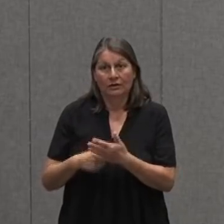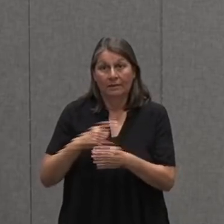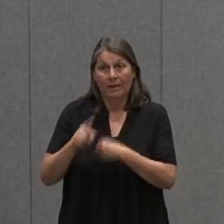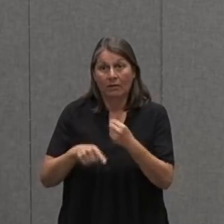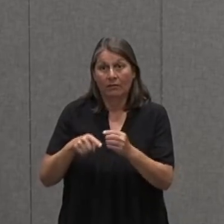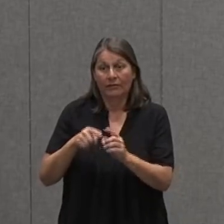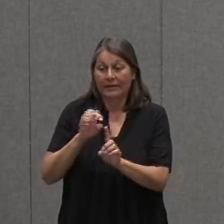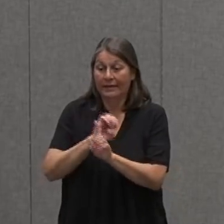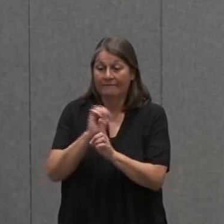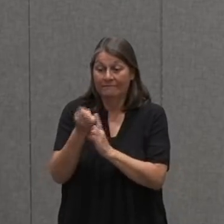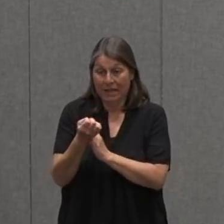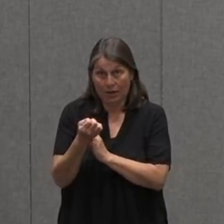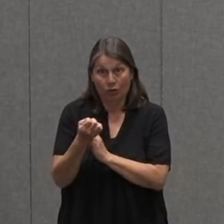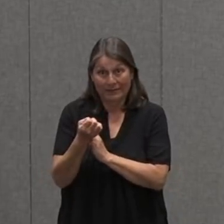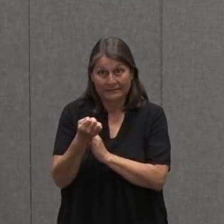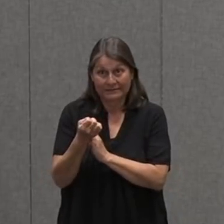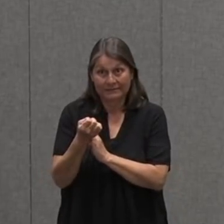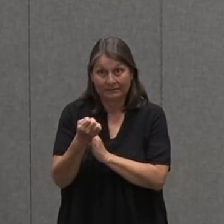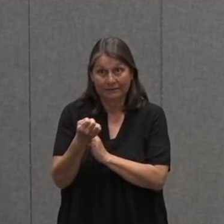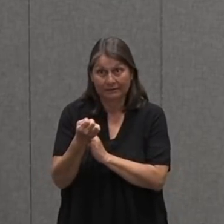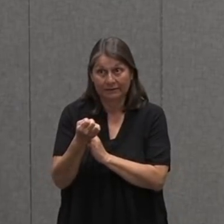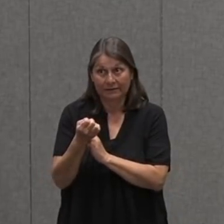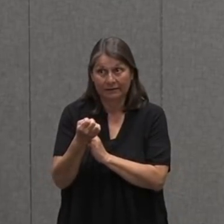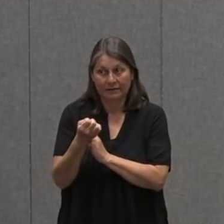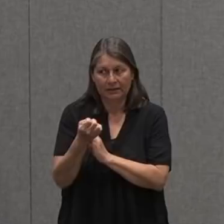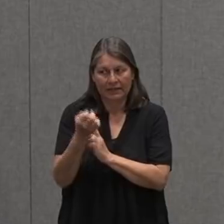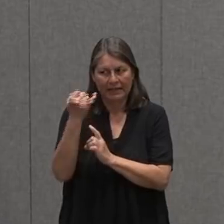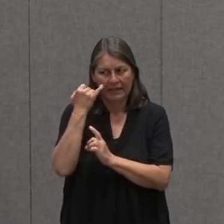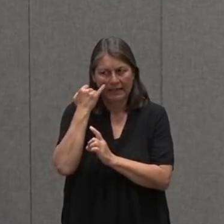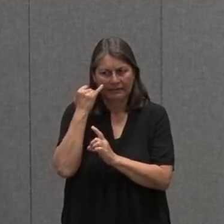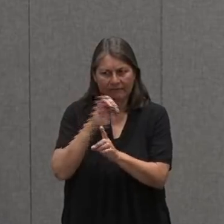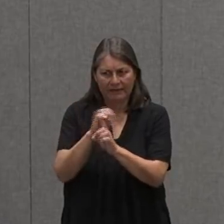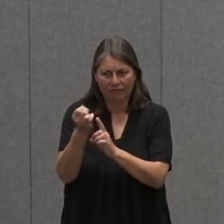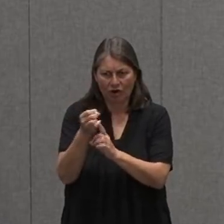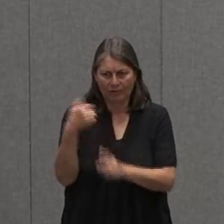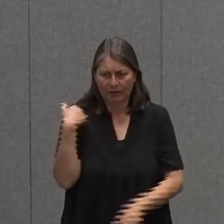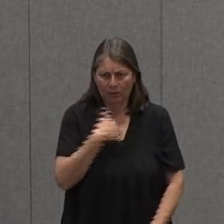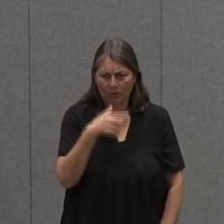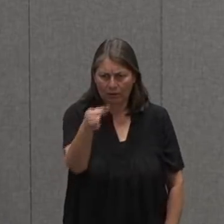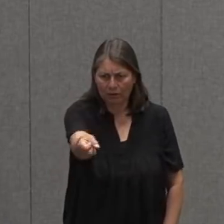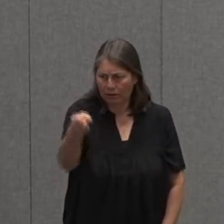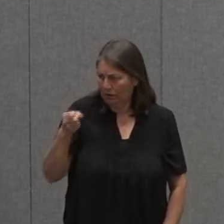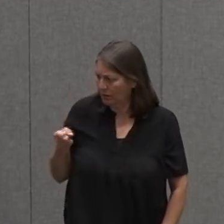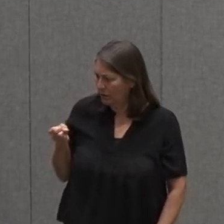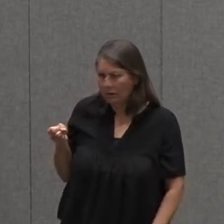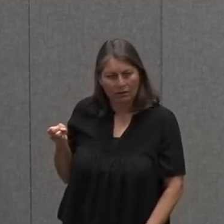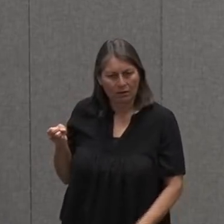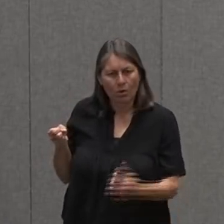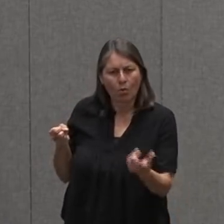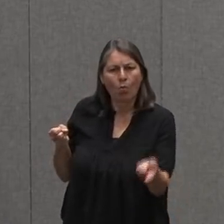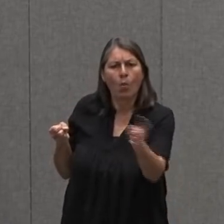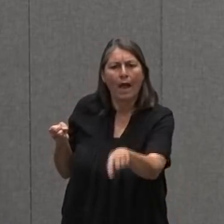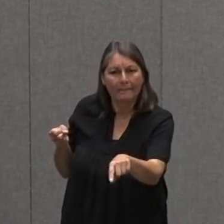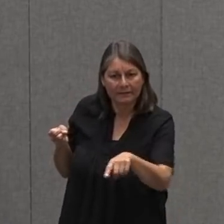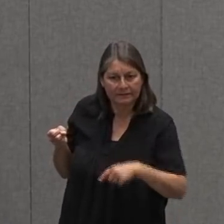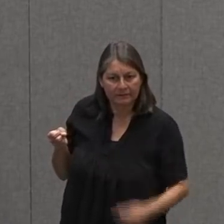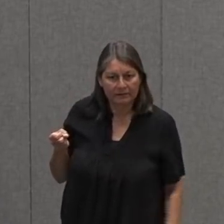and what happens when we take things out of the environment. That was our book yesterday. What happens when we cut down trees?